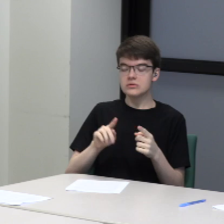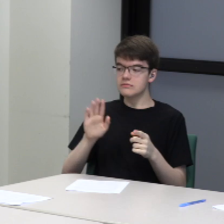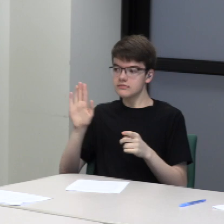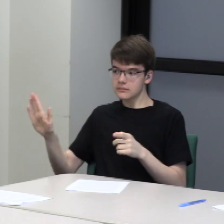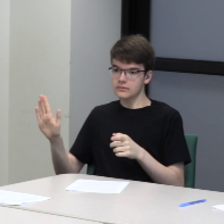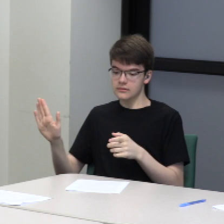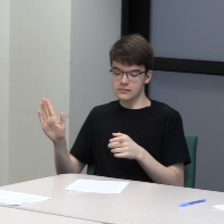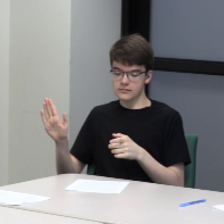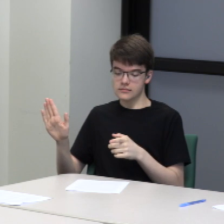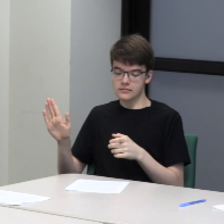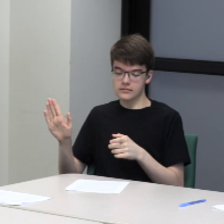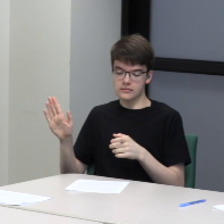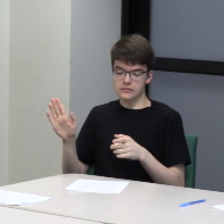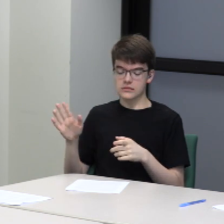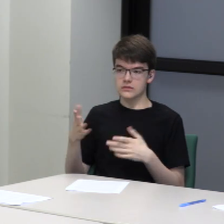And then I could compare my notes with theirs